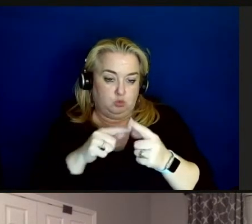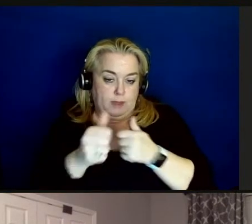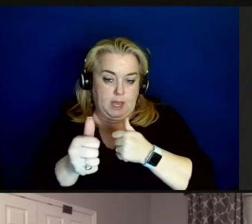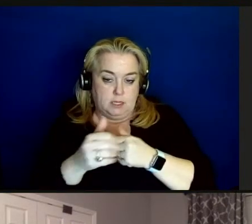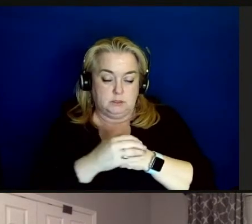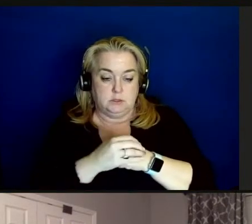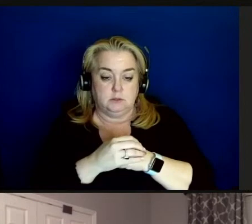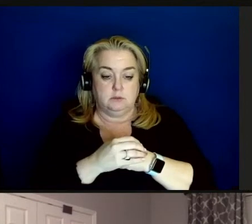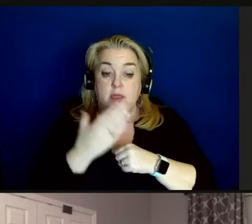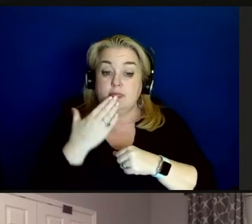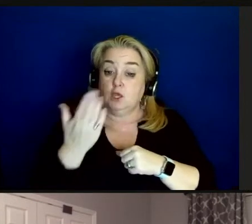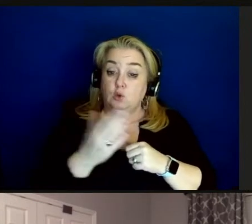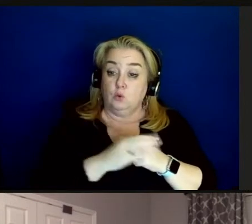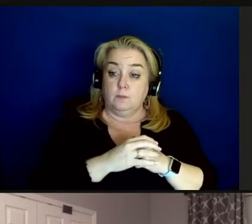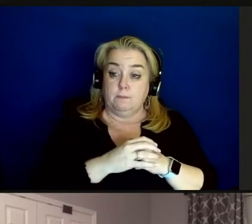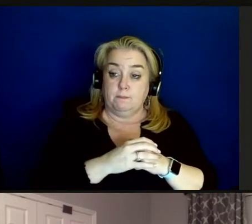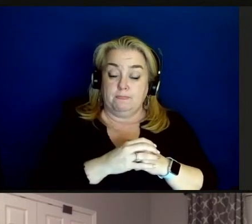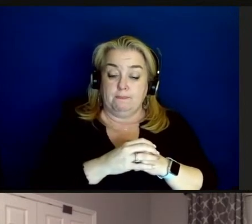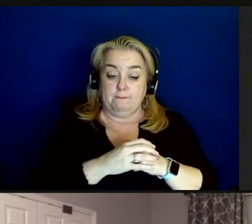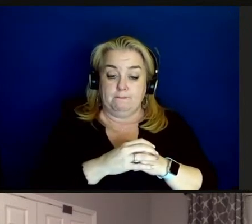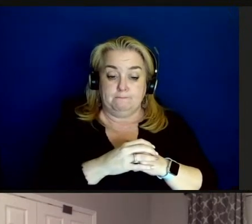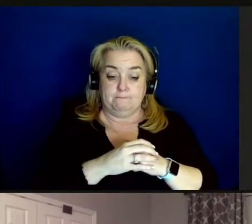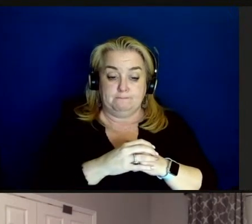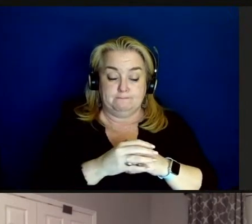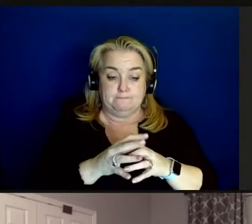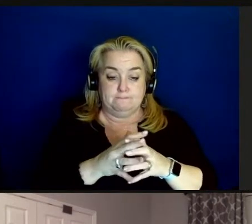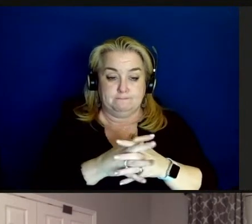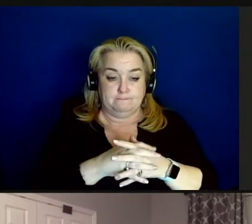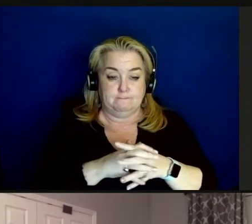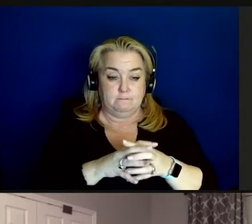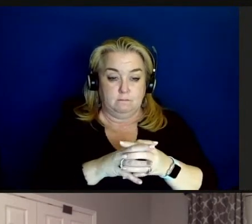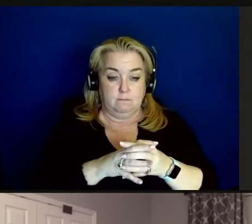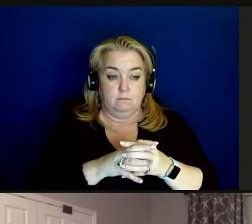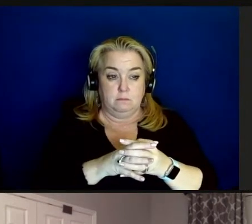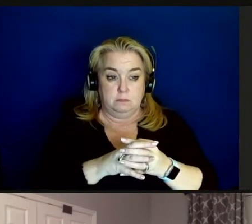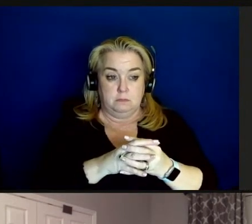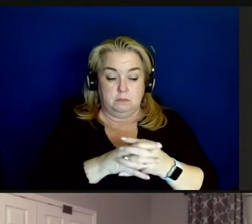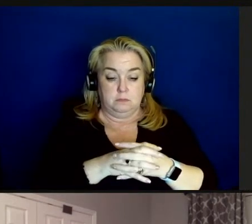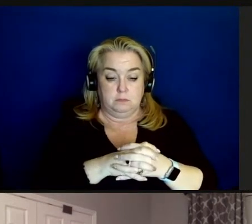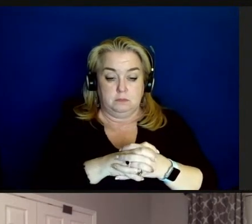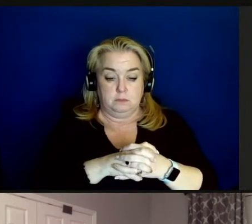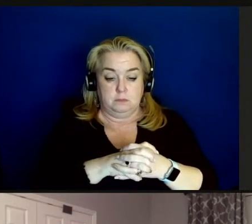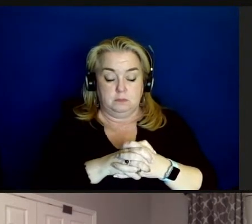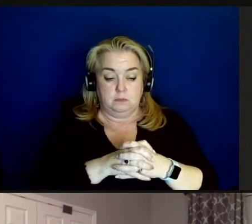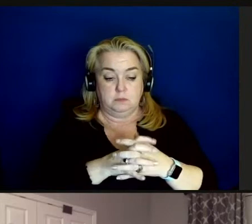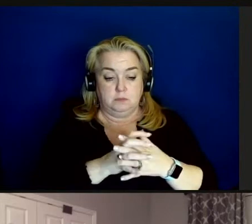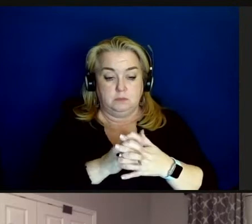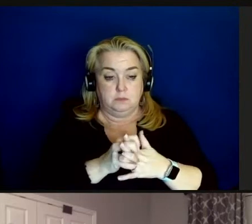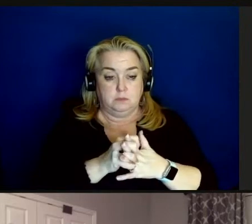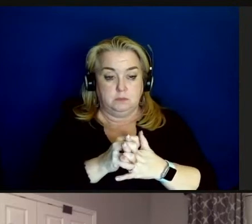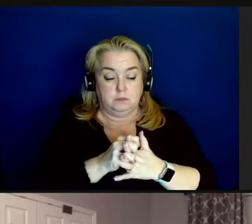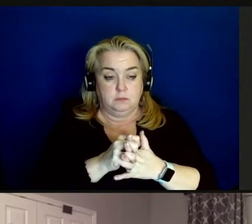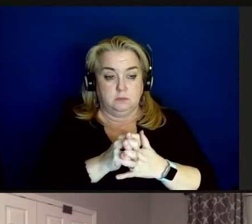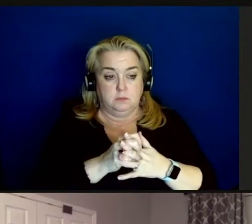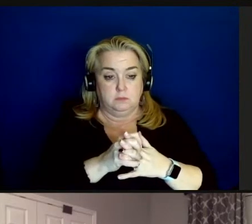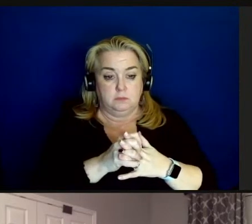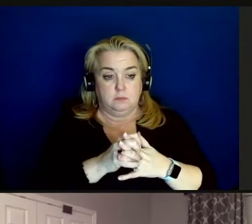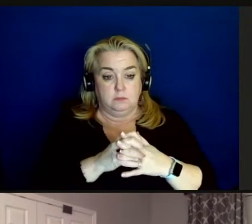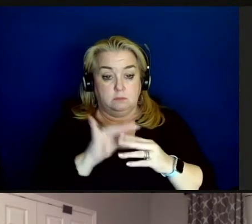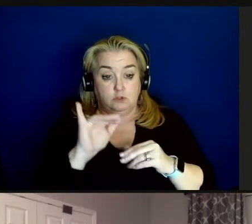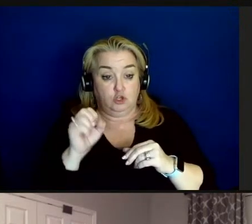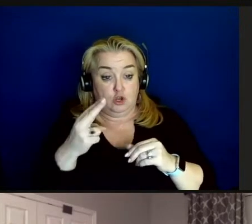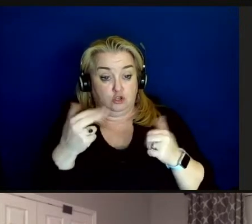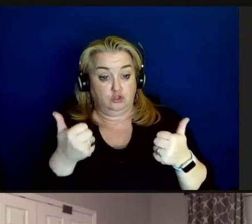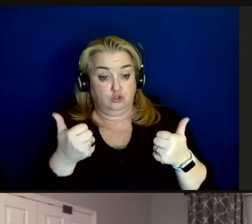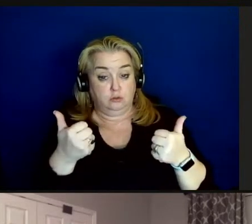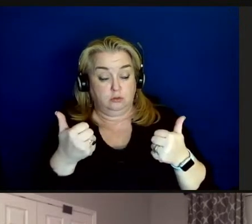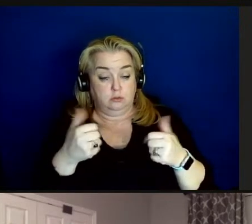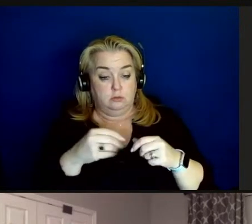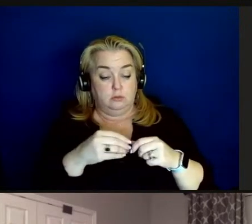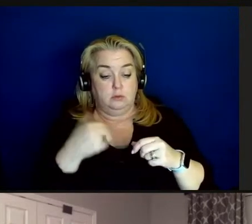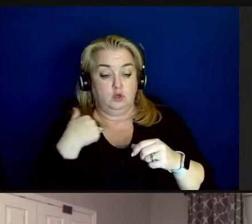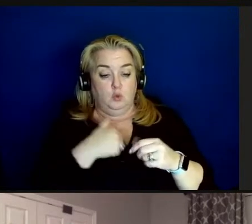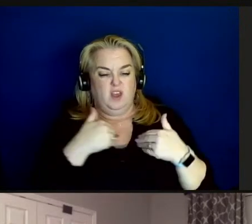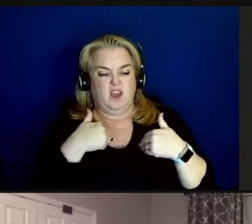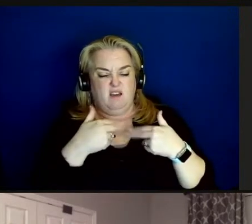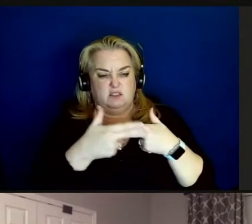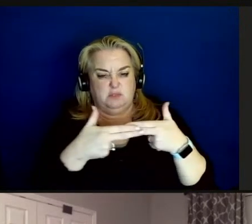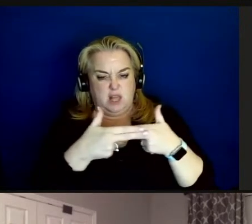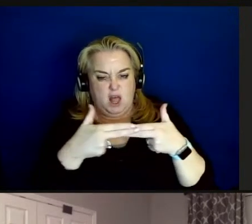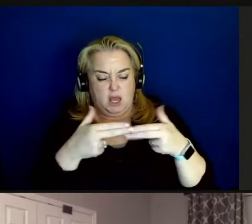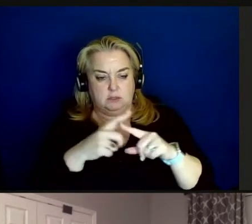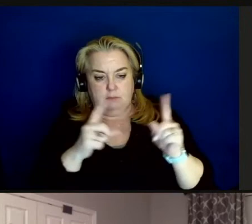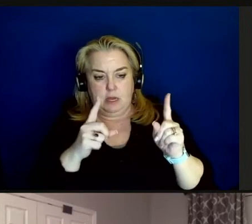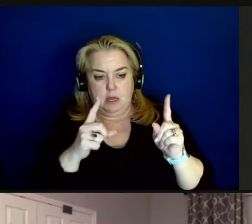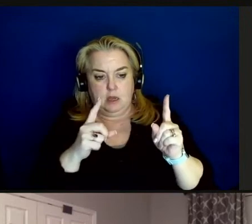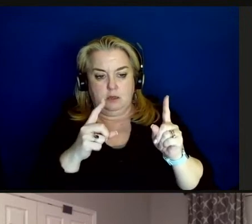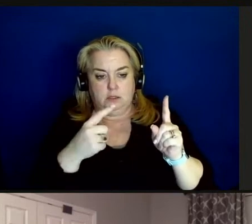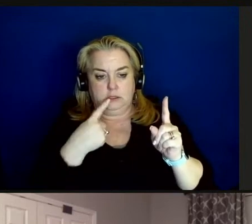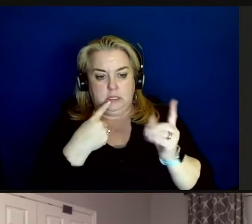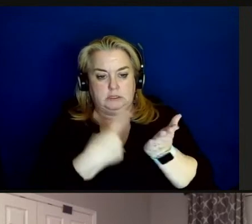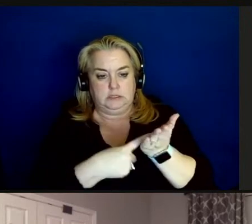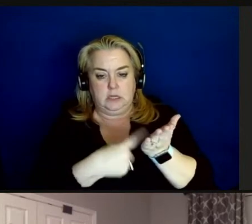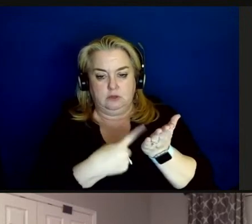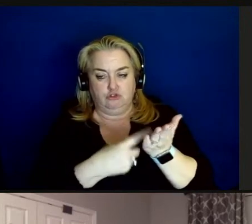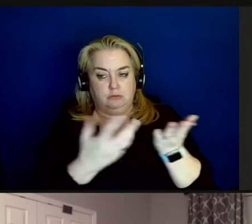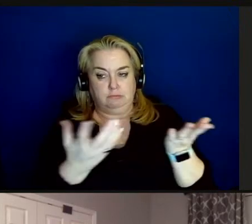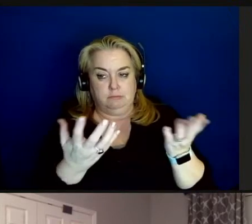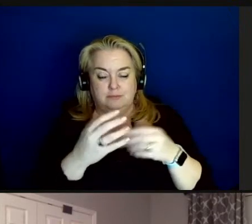INTO PC SAFETY MIGHT MAKE